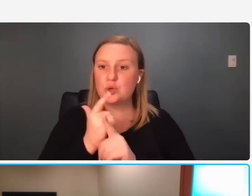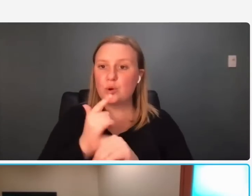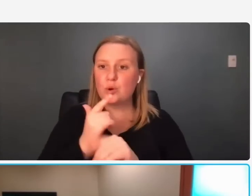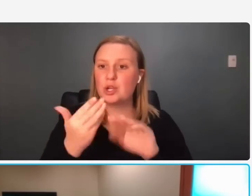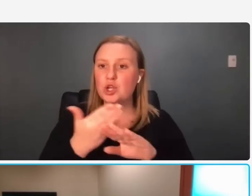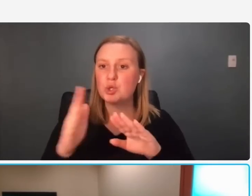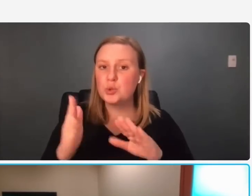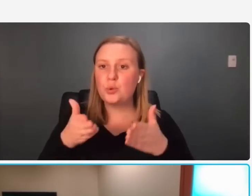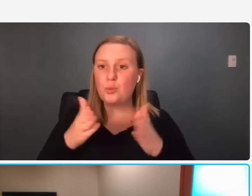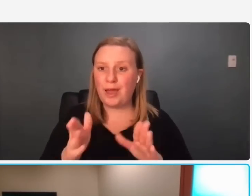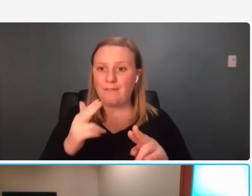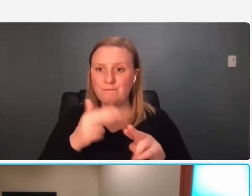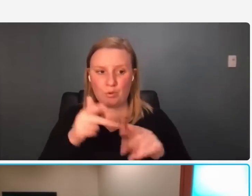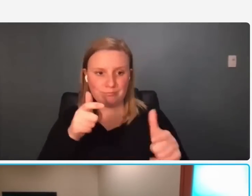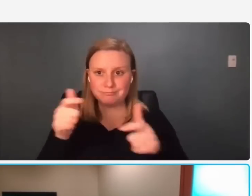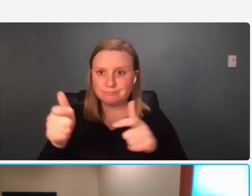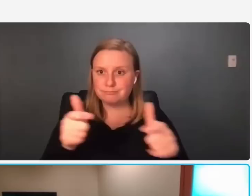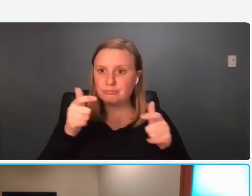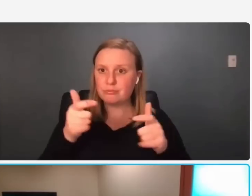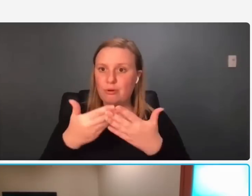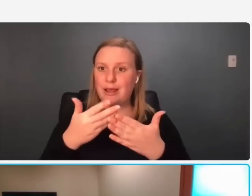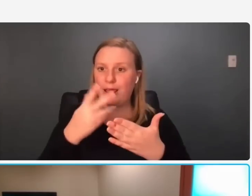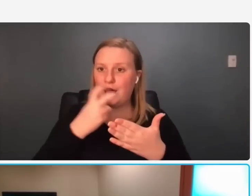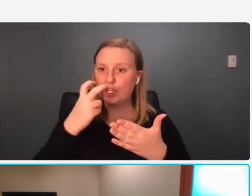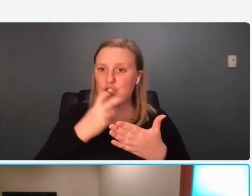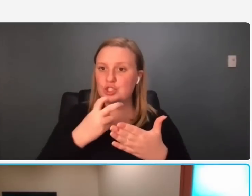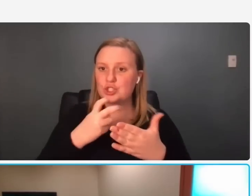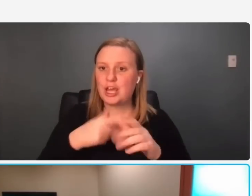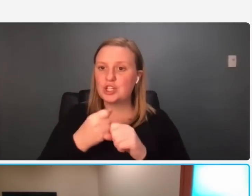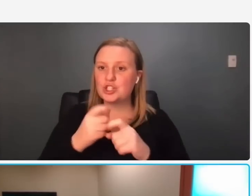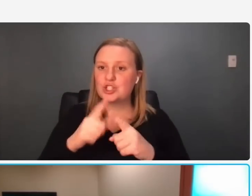how we may regulate aged care. And it's really important that we take you through